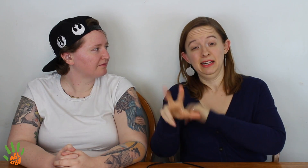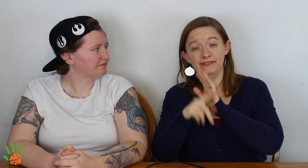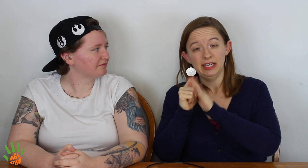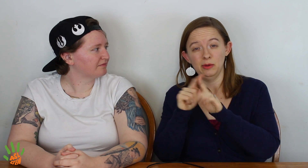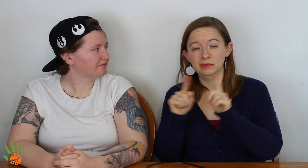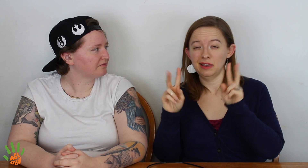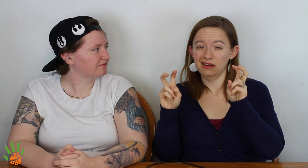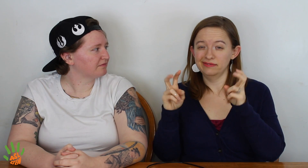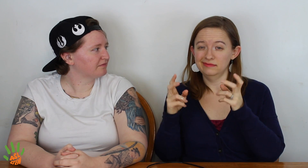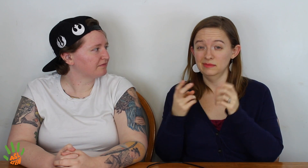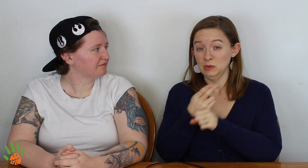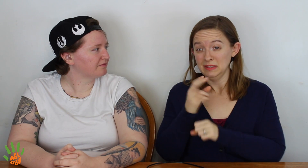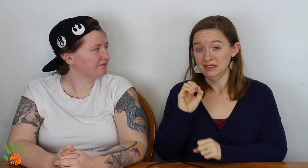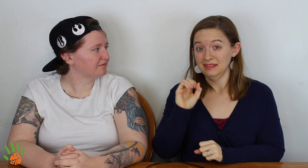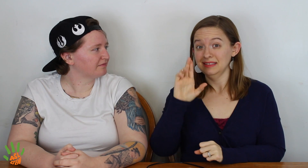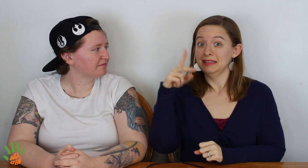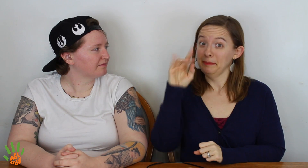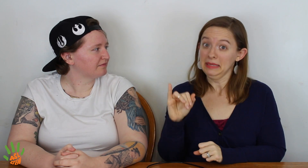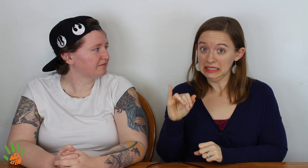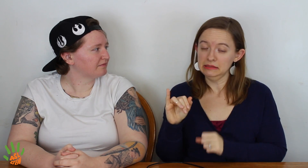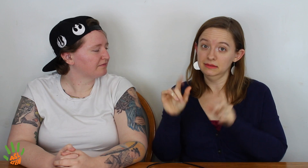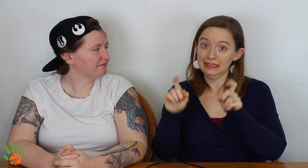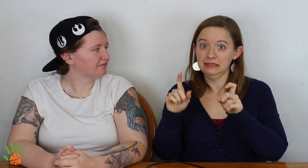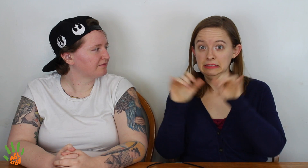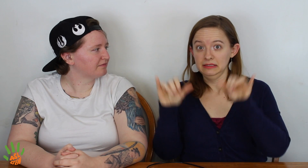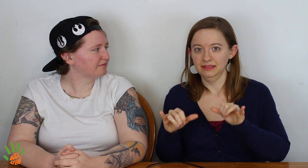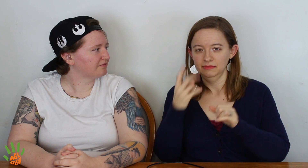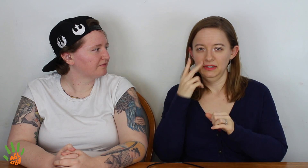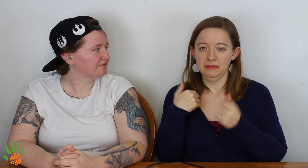I sent in a video but it was using the SLPI system.